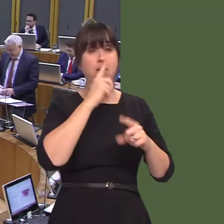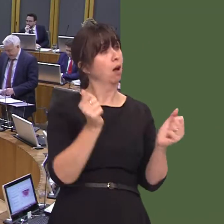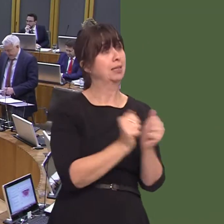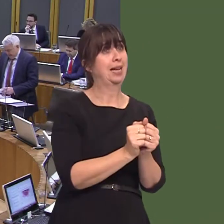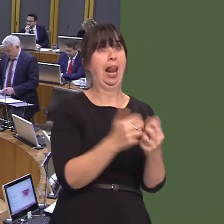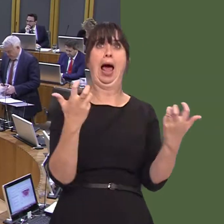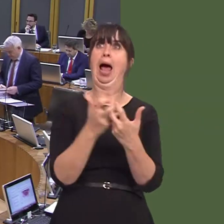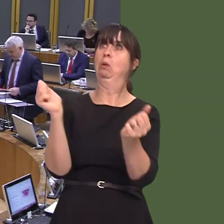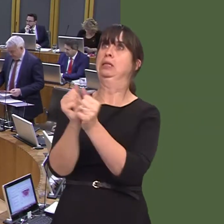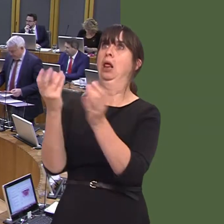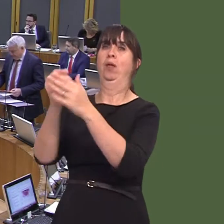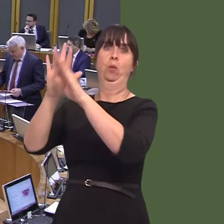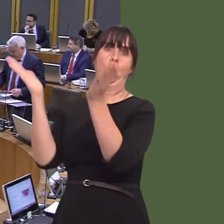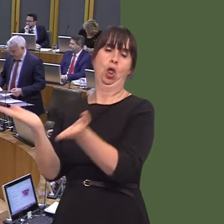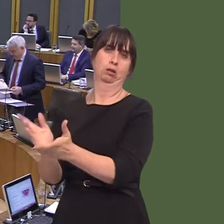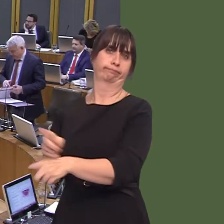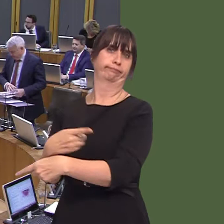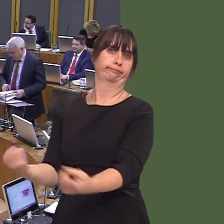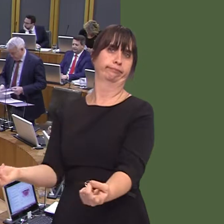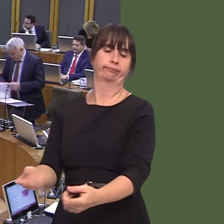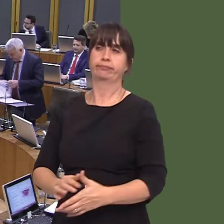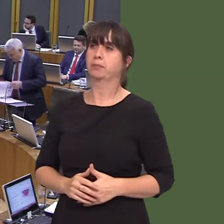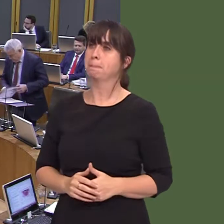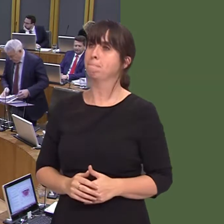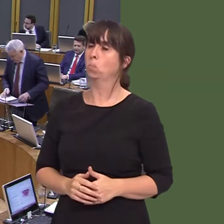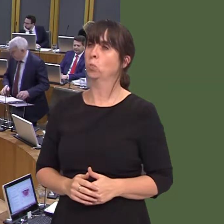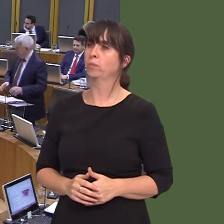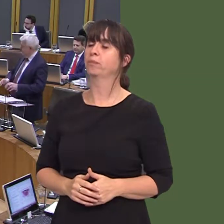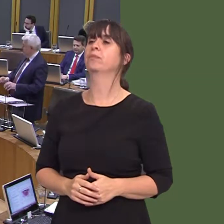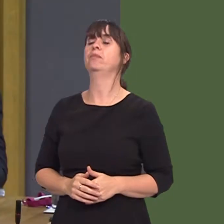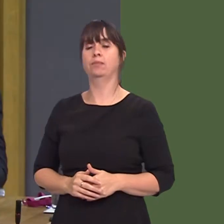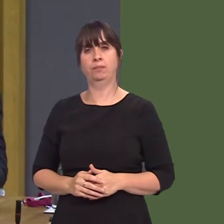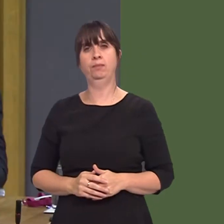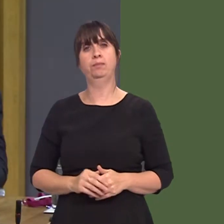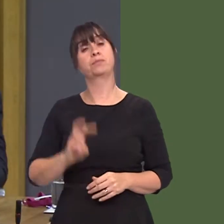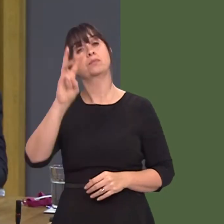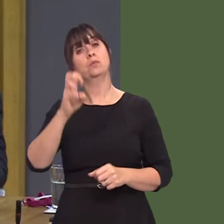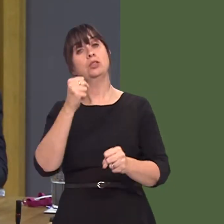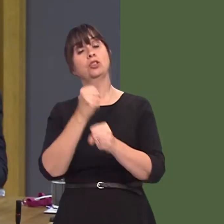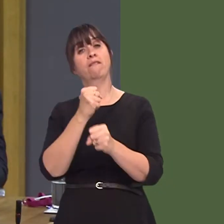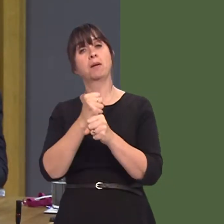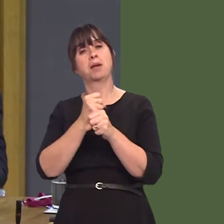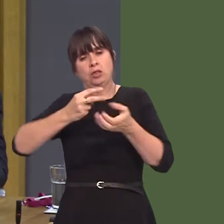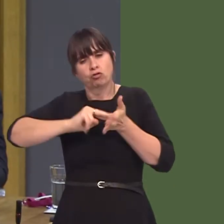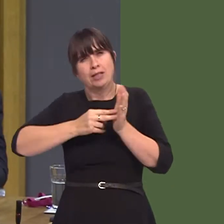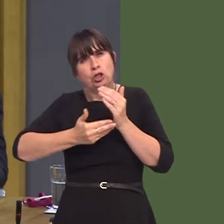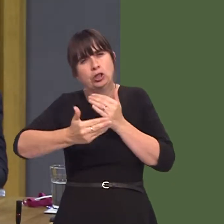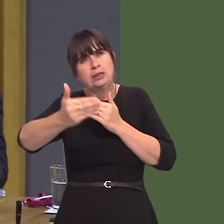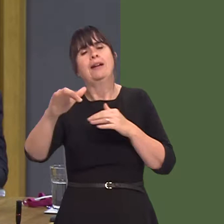How will the First Minister ensure the success of the Welsh Government's long-term strategy to combat homelessness?